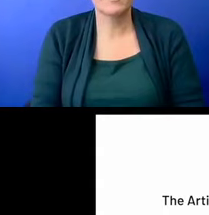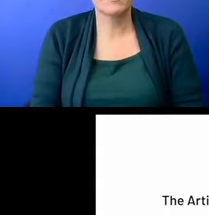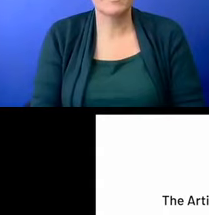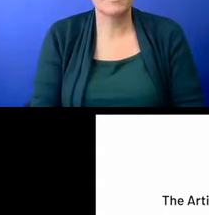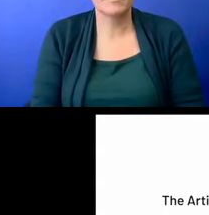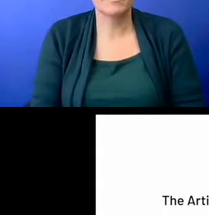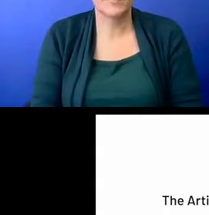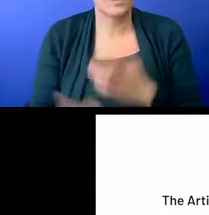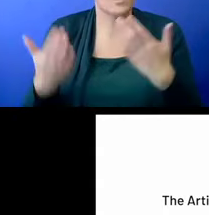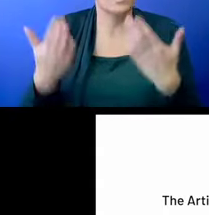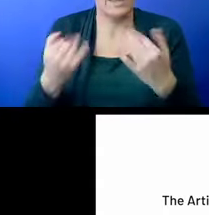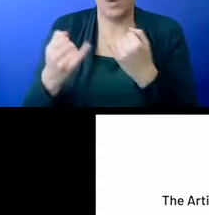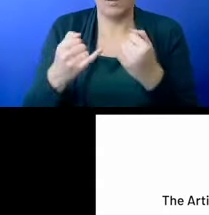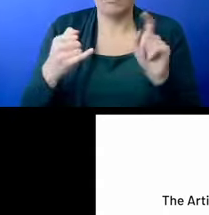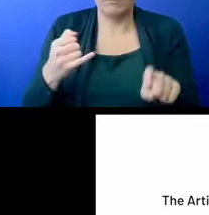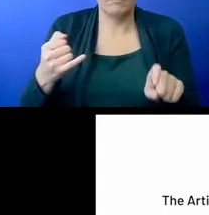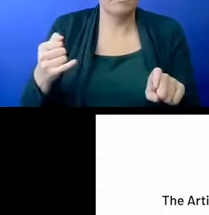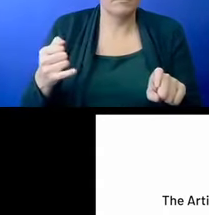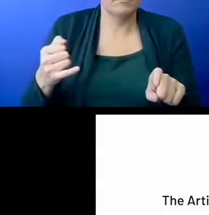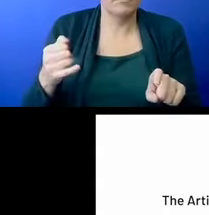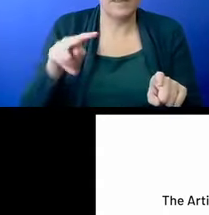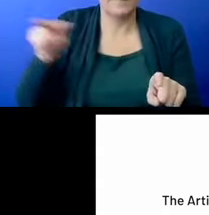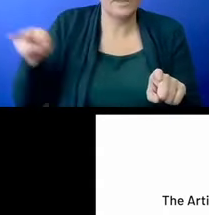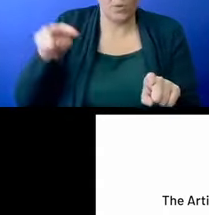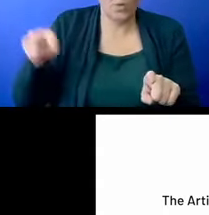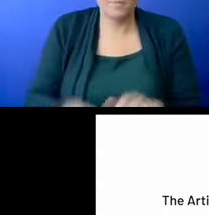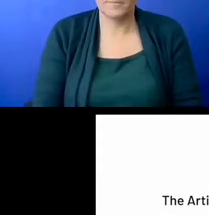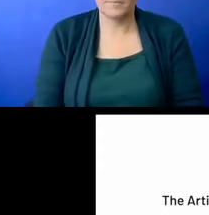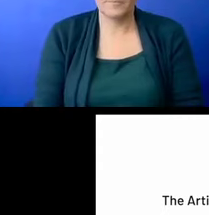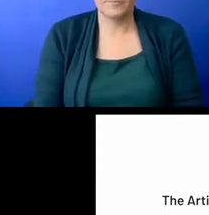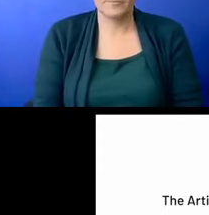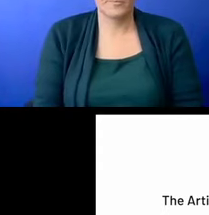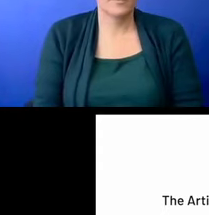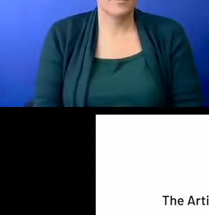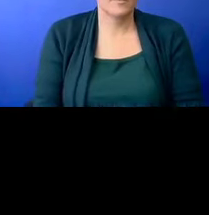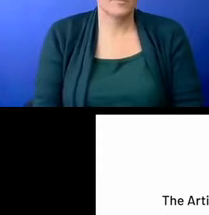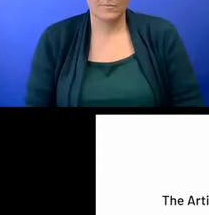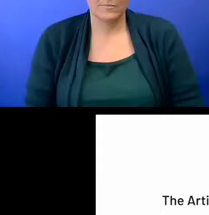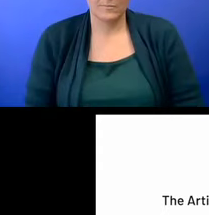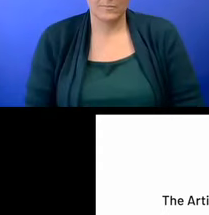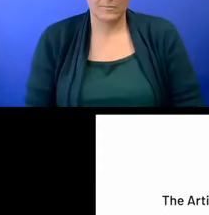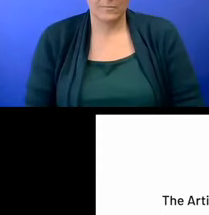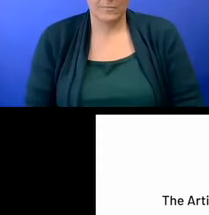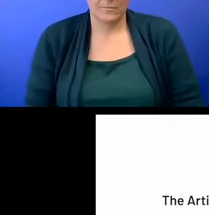So we're just going to play the video now…